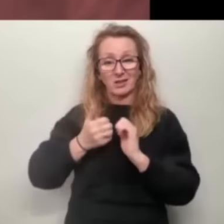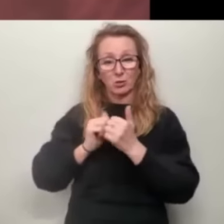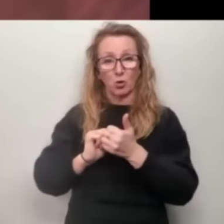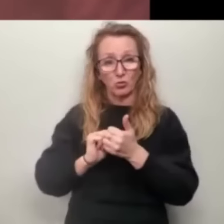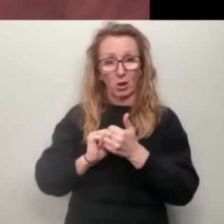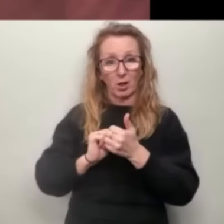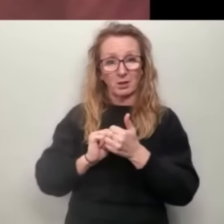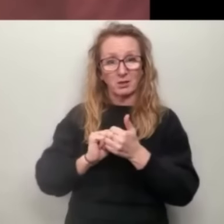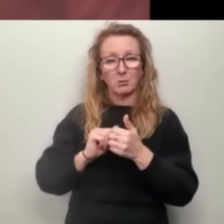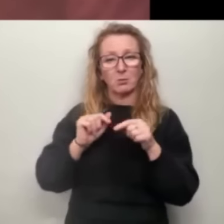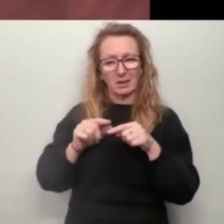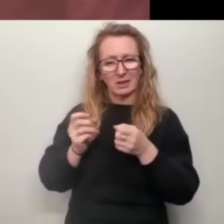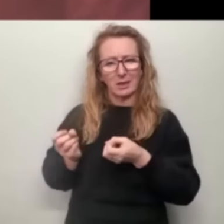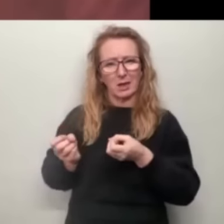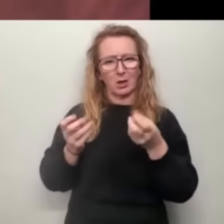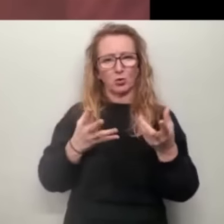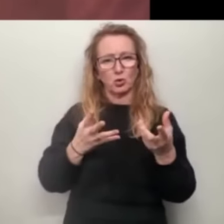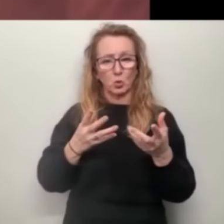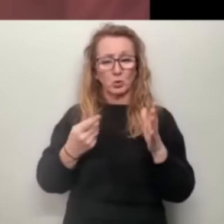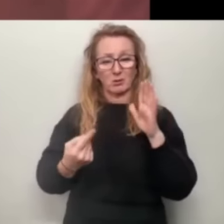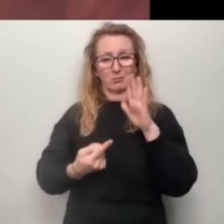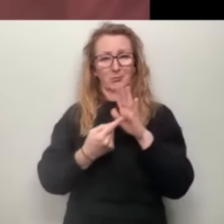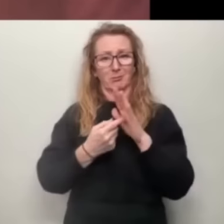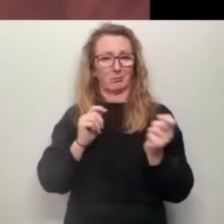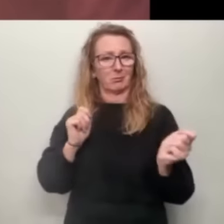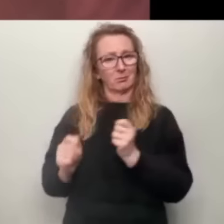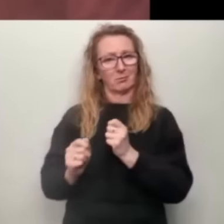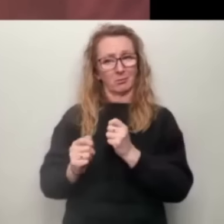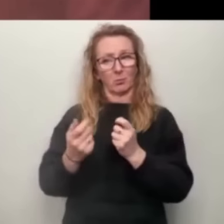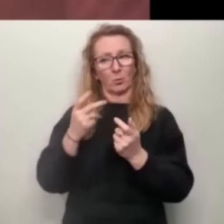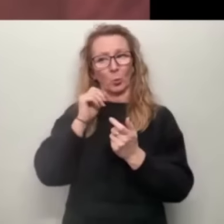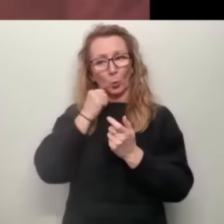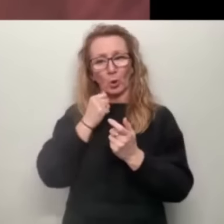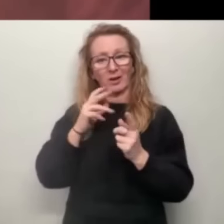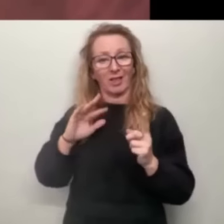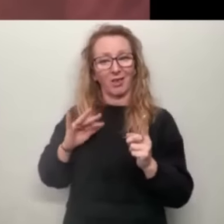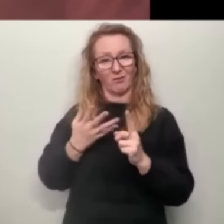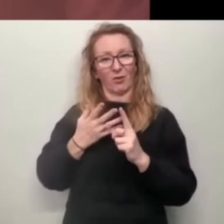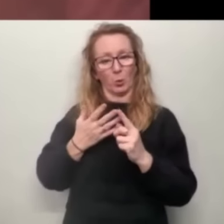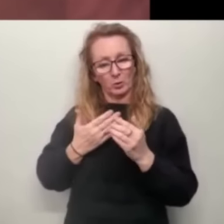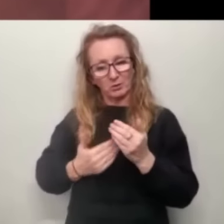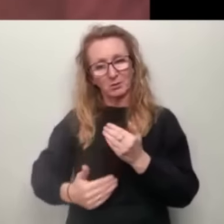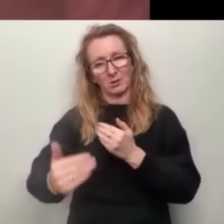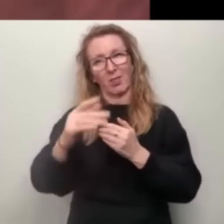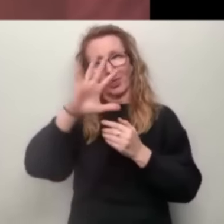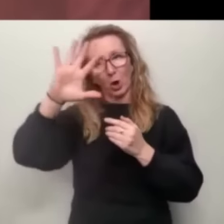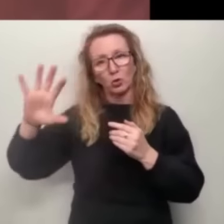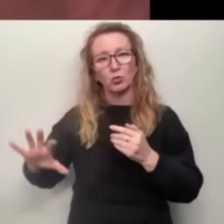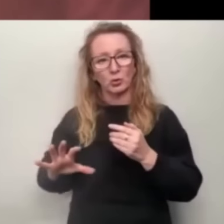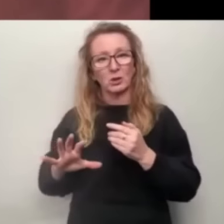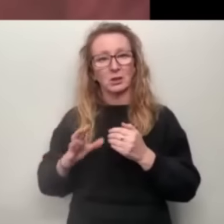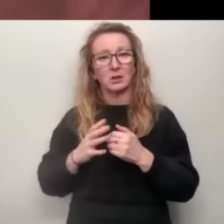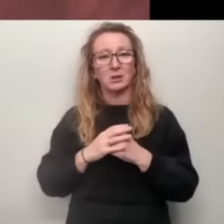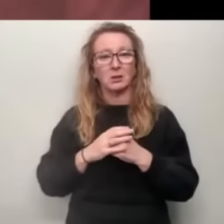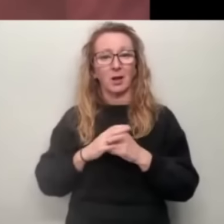but he introduced these key changes that would go on to influence the rest of the country and indeed the rest of the world.